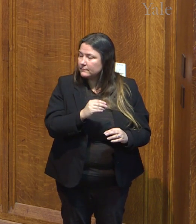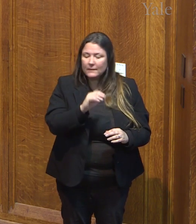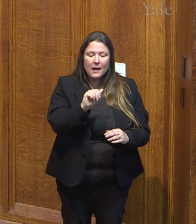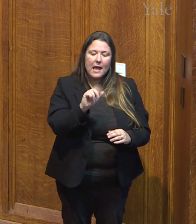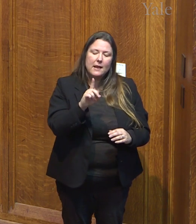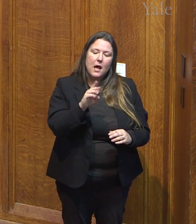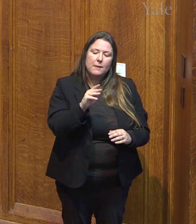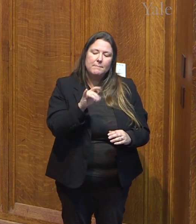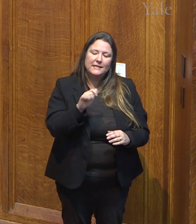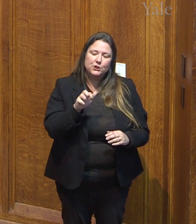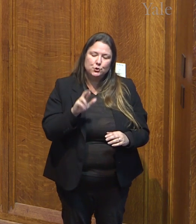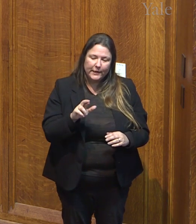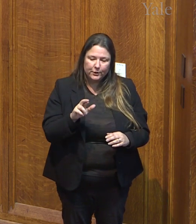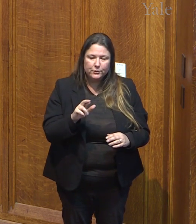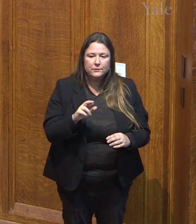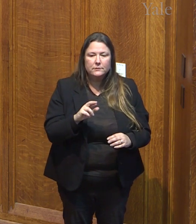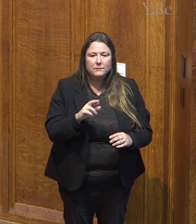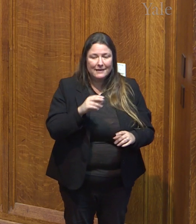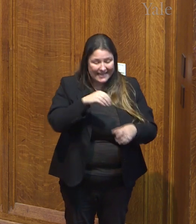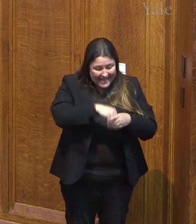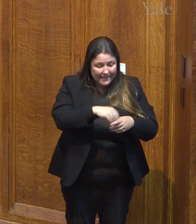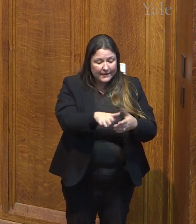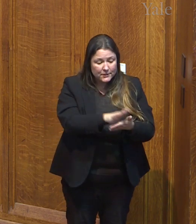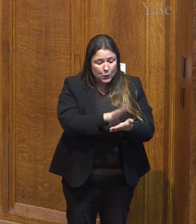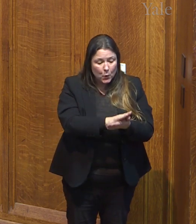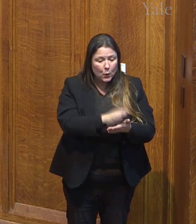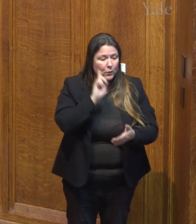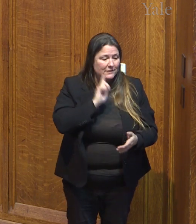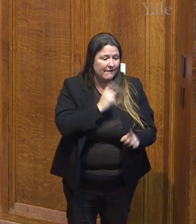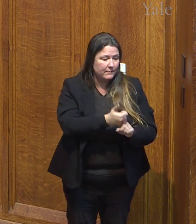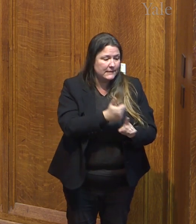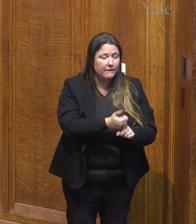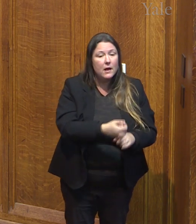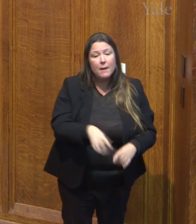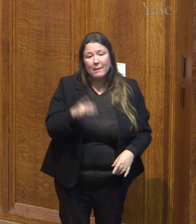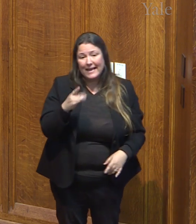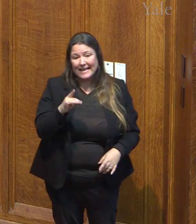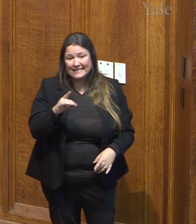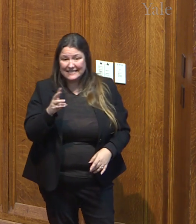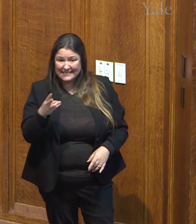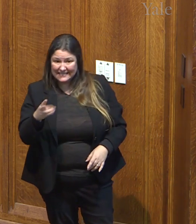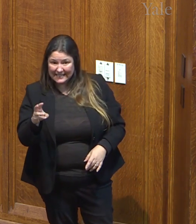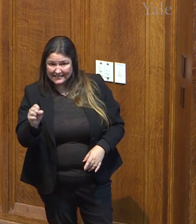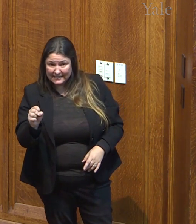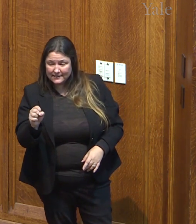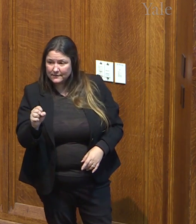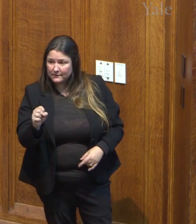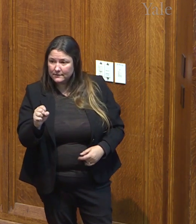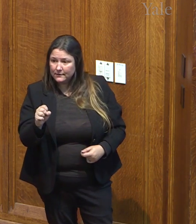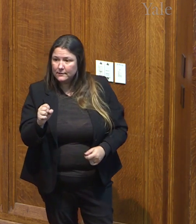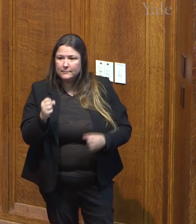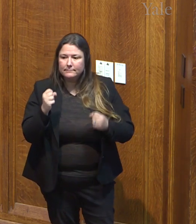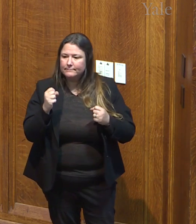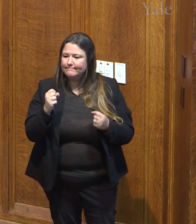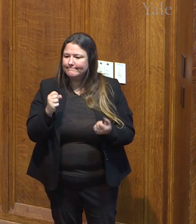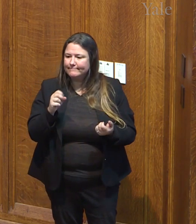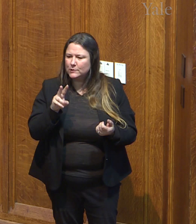of schools were themselves Deaf. By the 1860's, there was 26 schools and sign was the language of instruction of all.